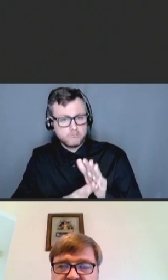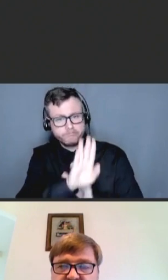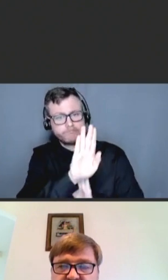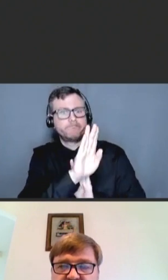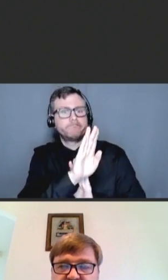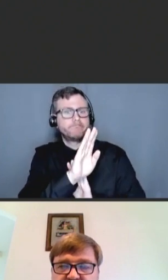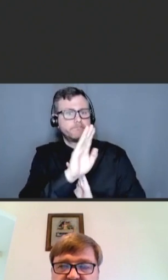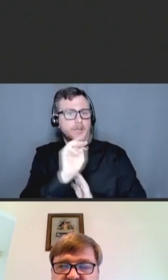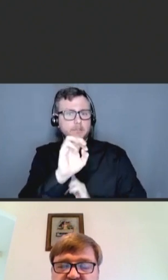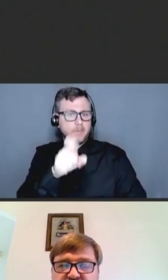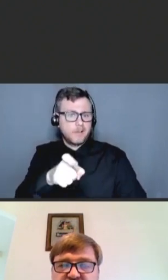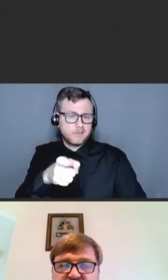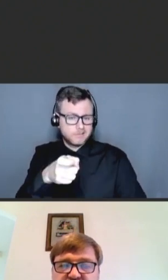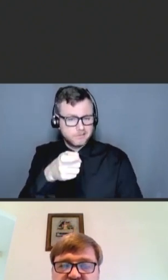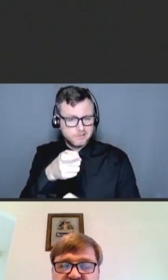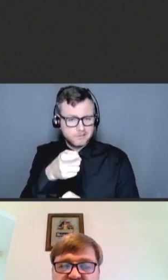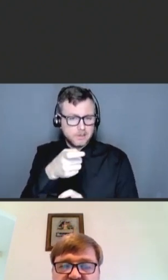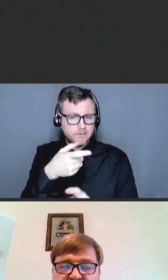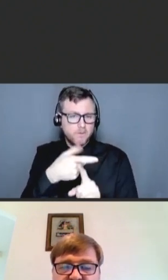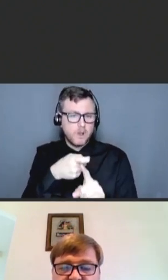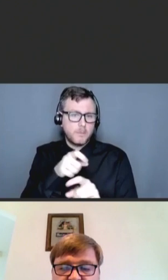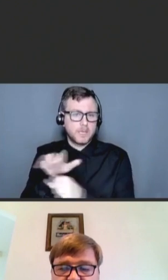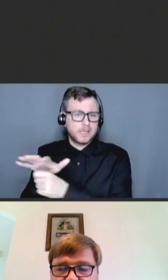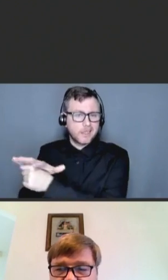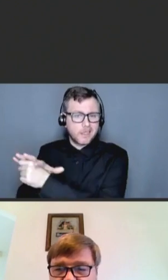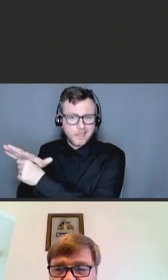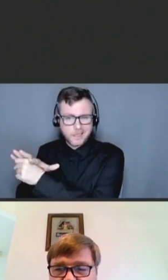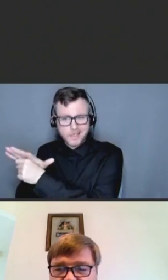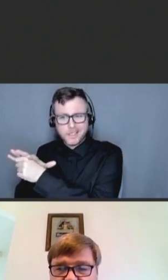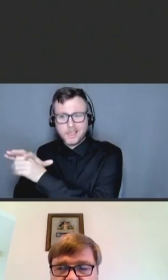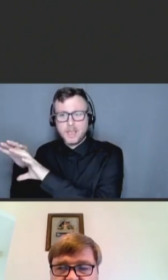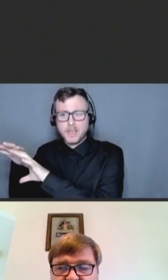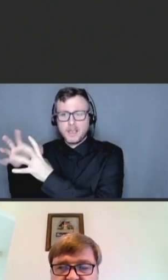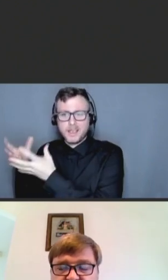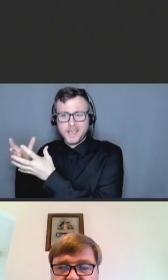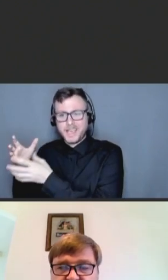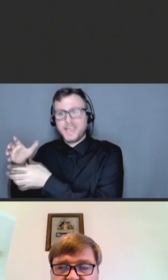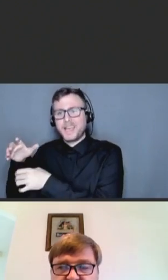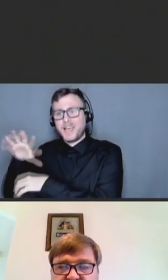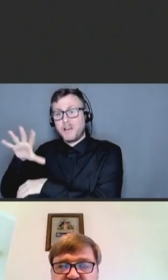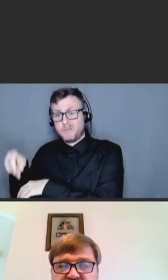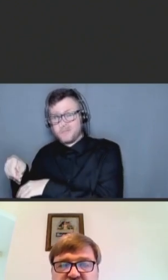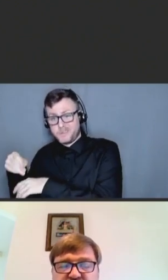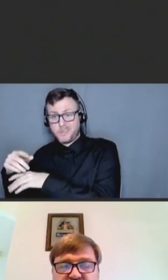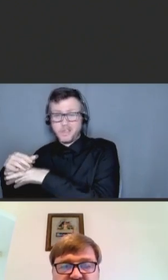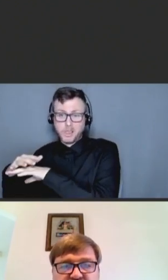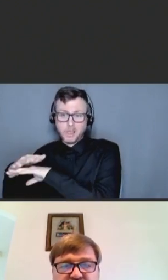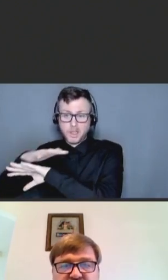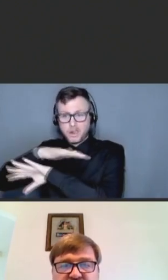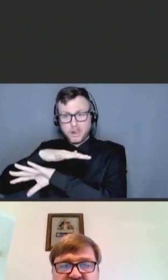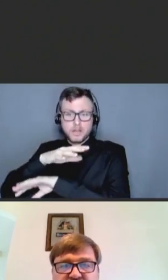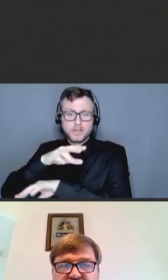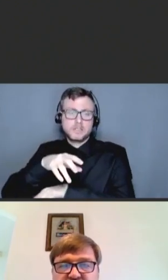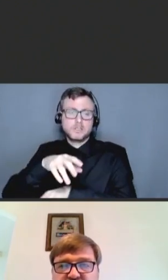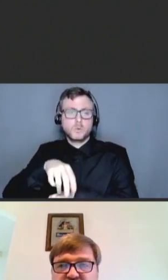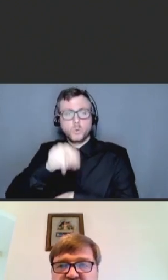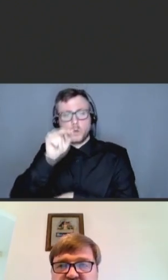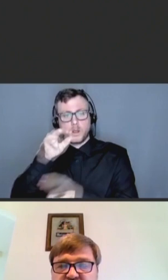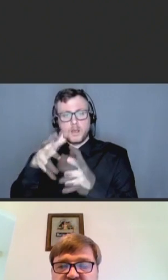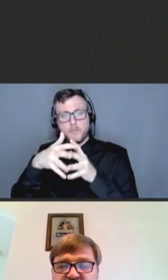traditional zones in Africa, to spread to North America, and Europe, and the rest of the world.